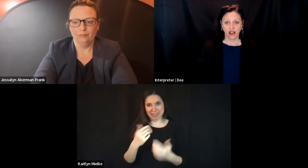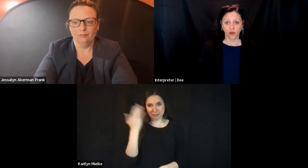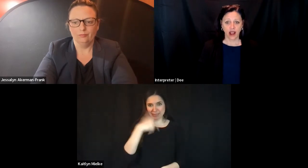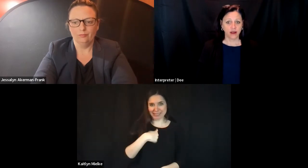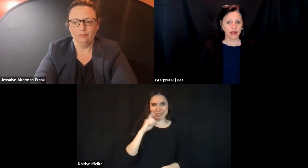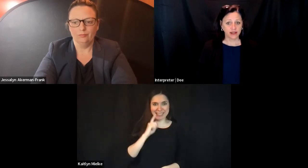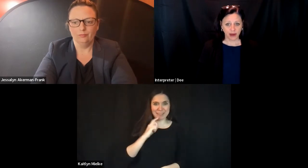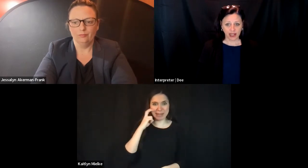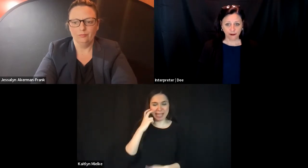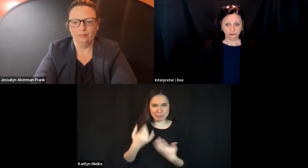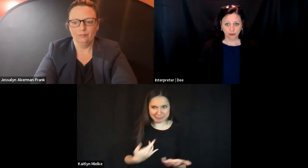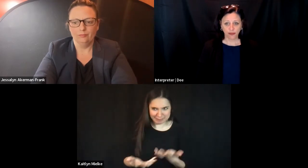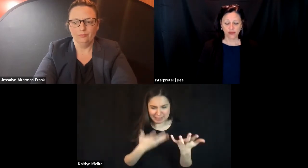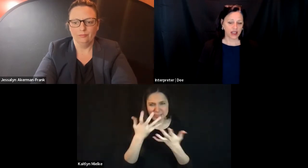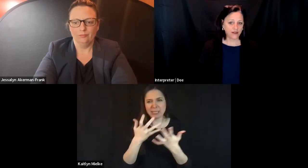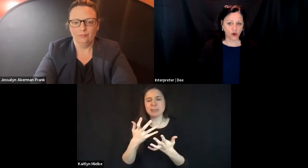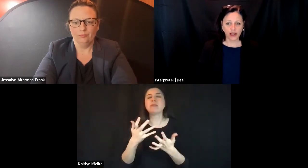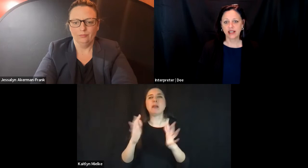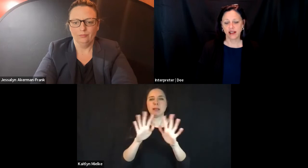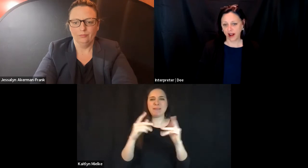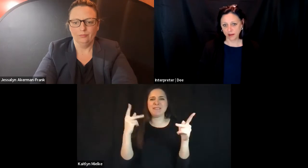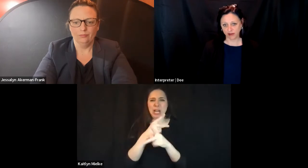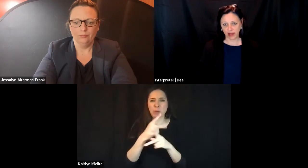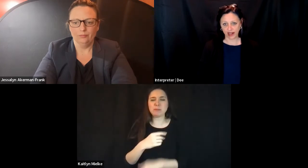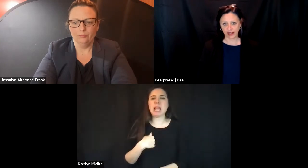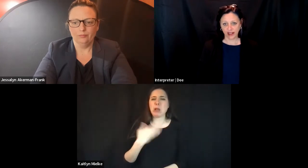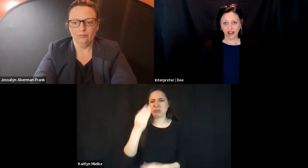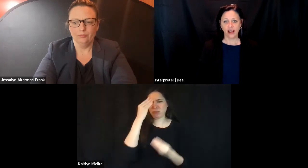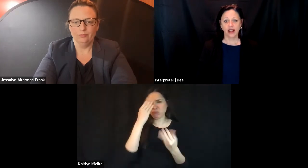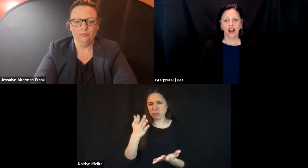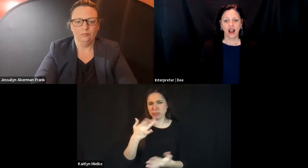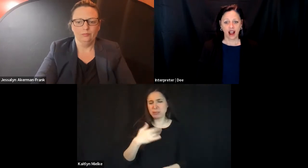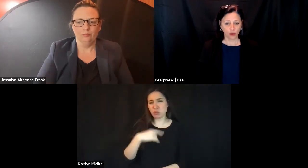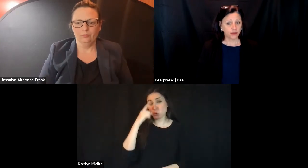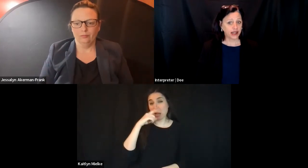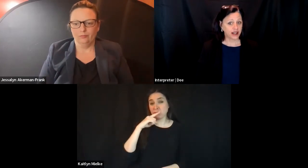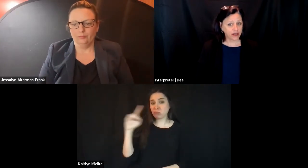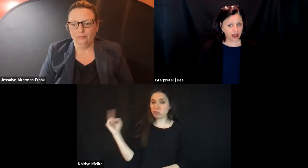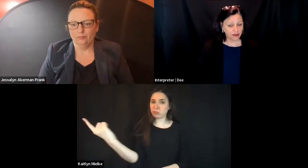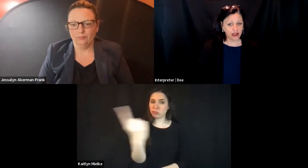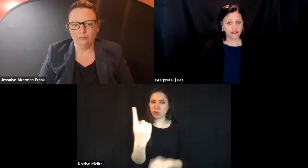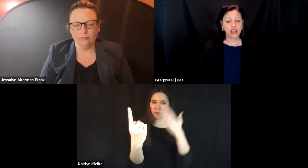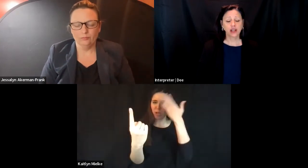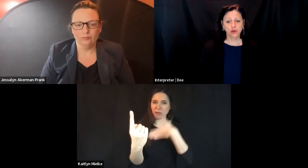And look at the person themselves.